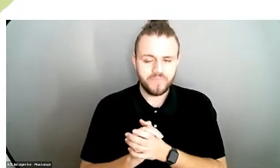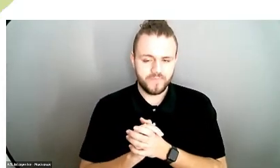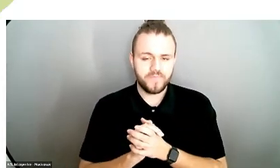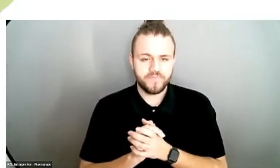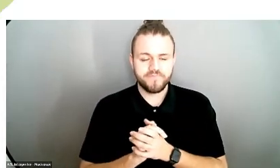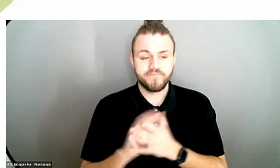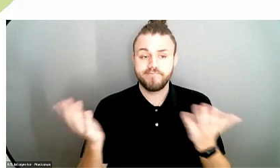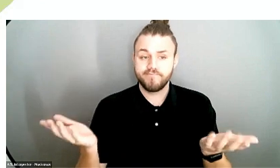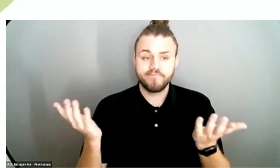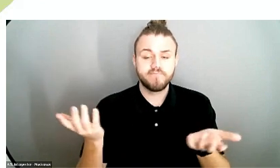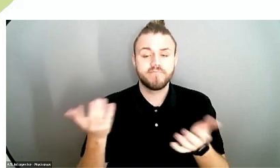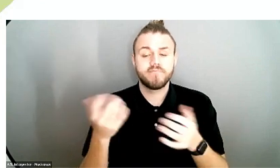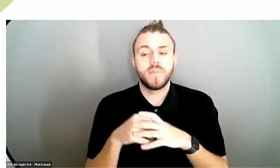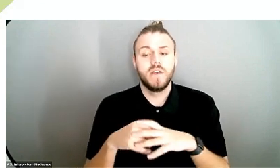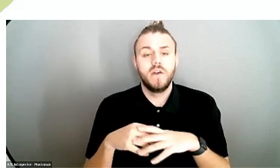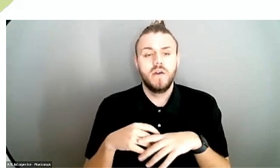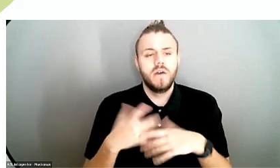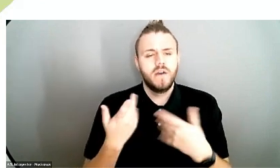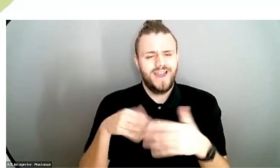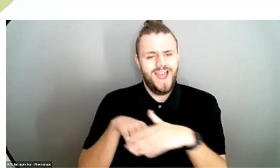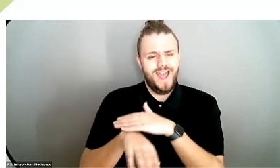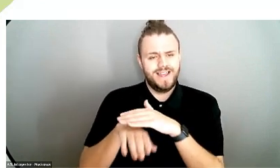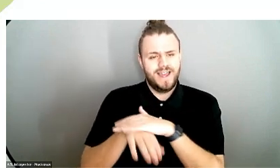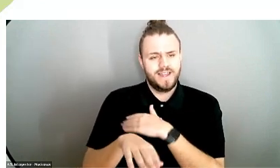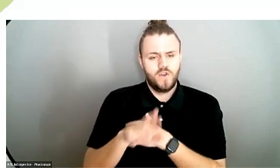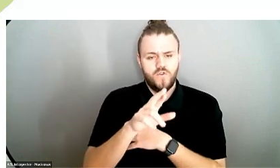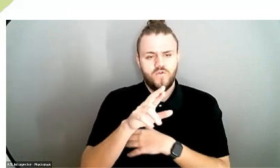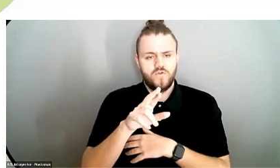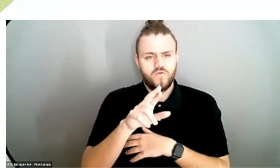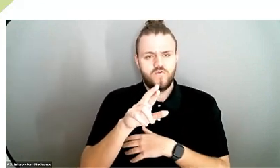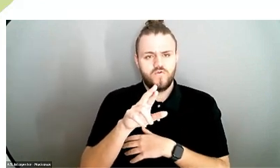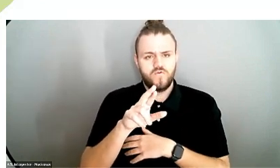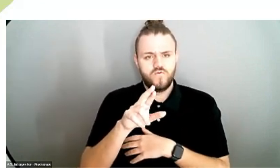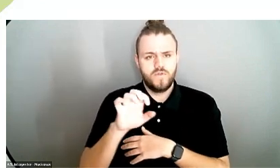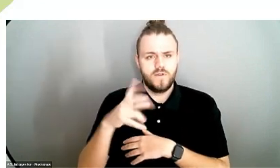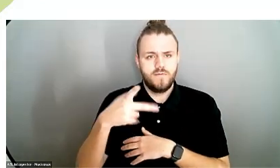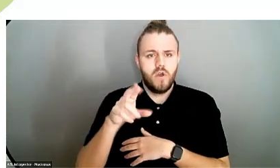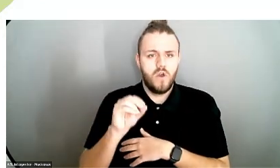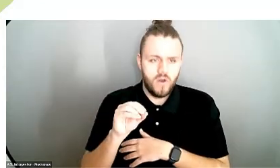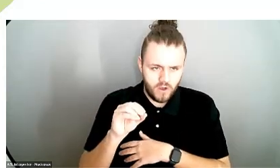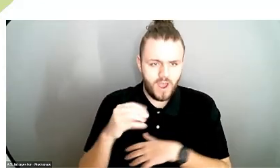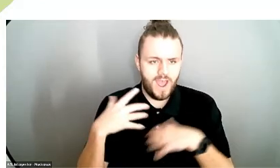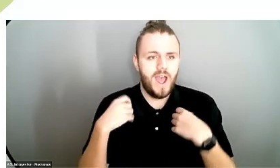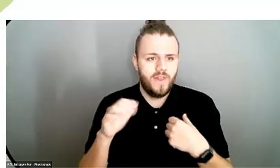In accessing reproductive health care, there are barriers and challenges that are